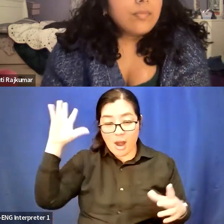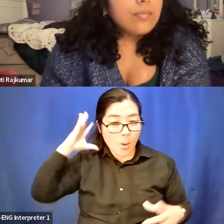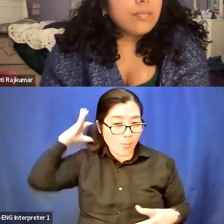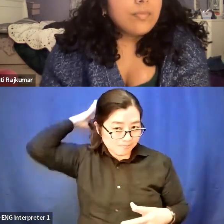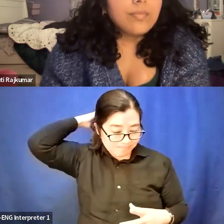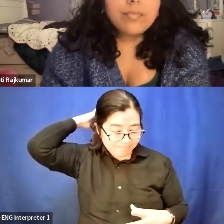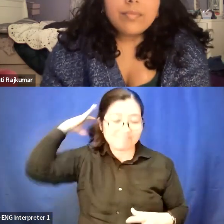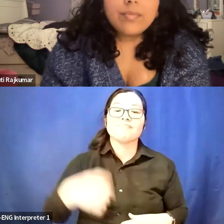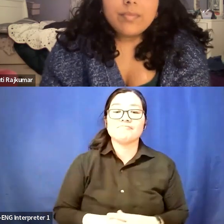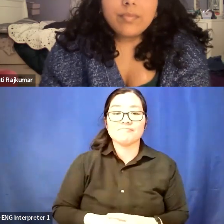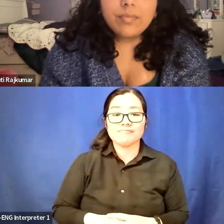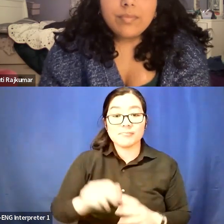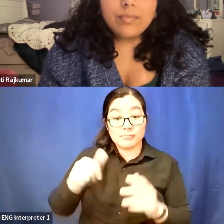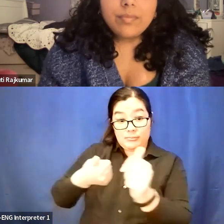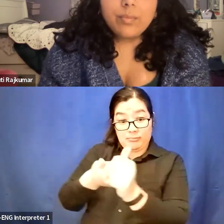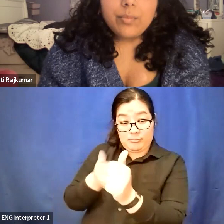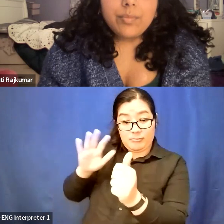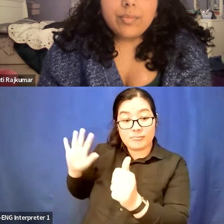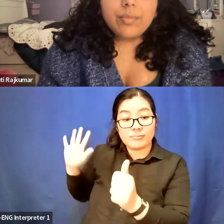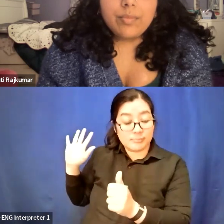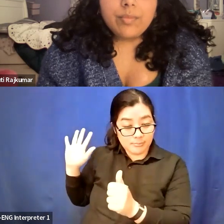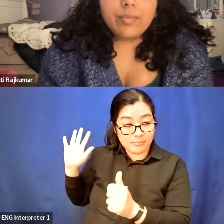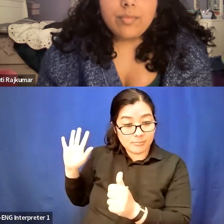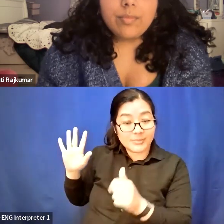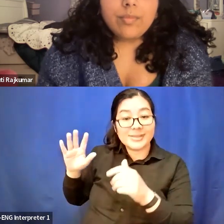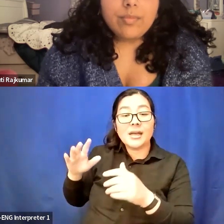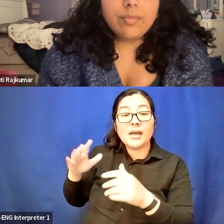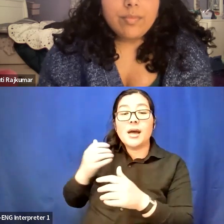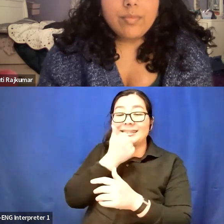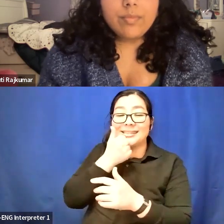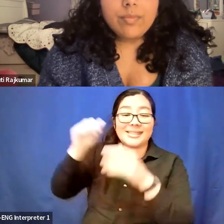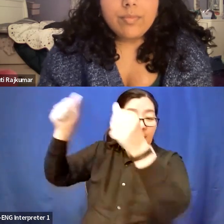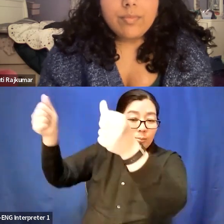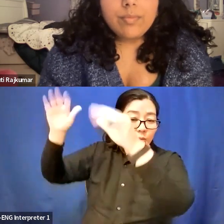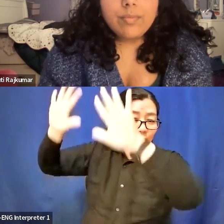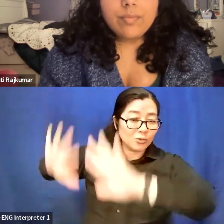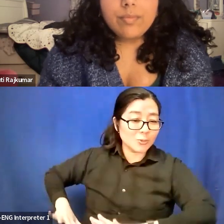And behind me is a tapestry and a brown closet.